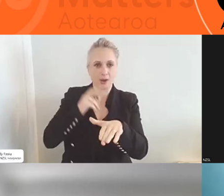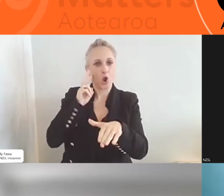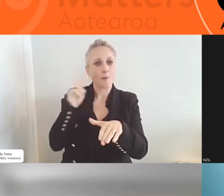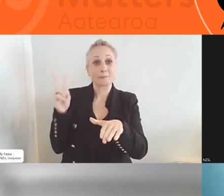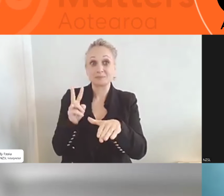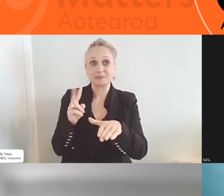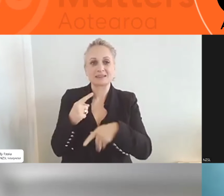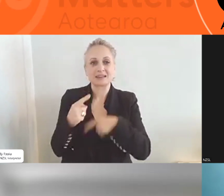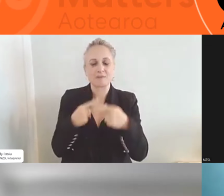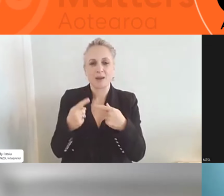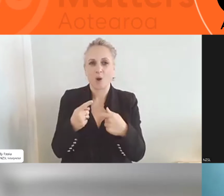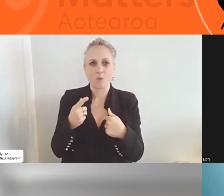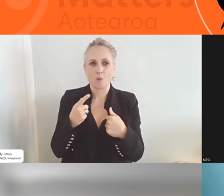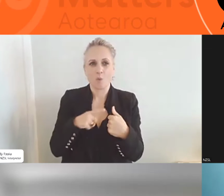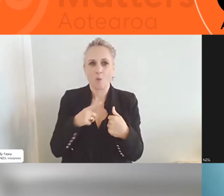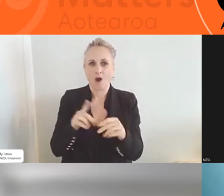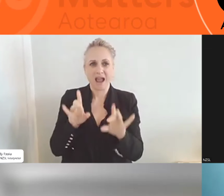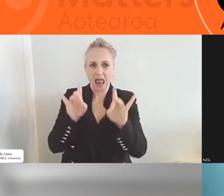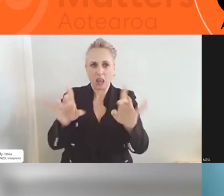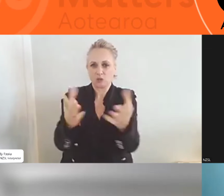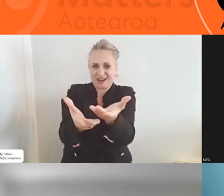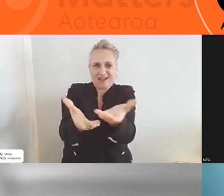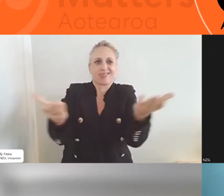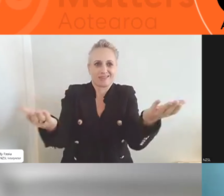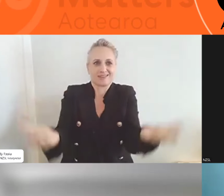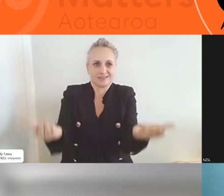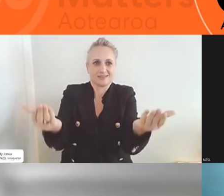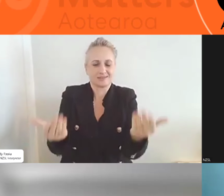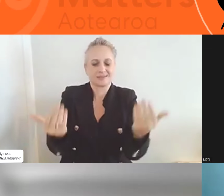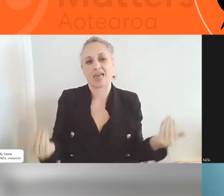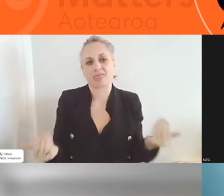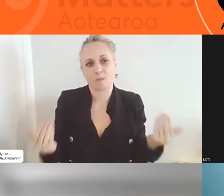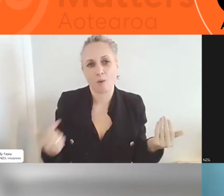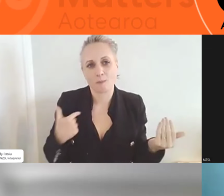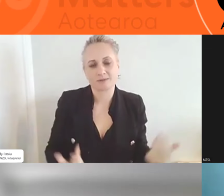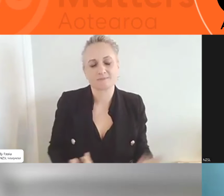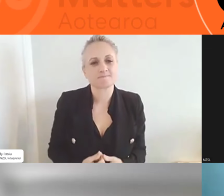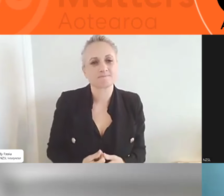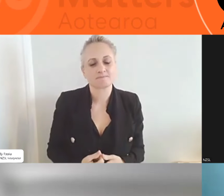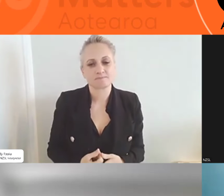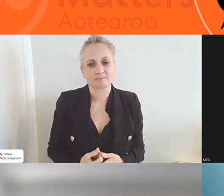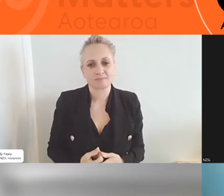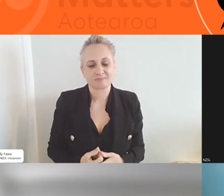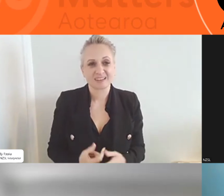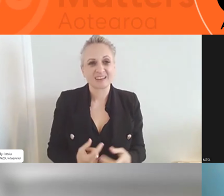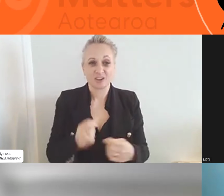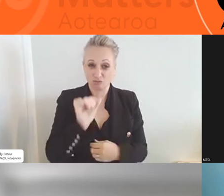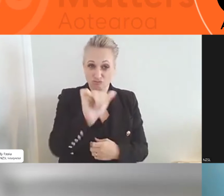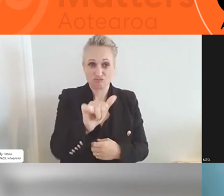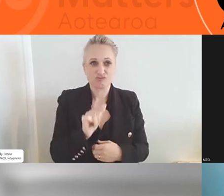way they are at the moment. Things are siloed all the way through